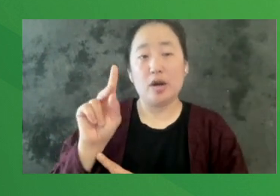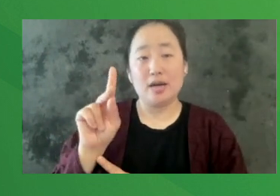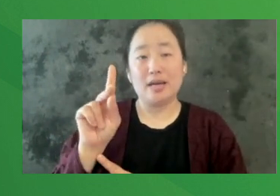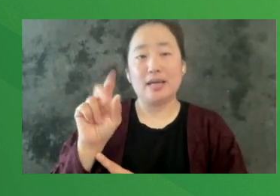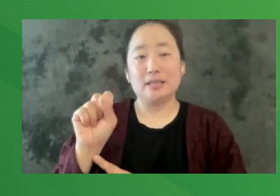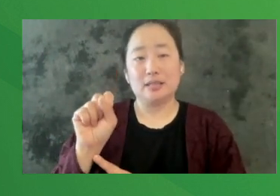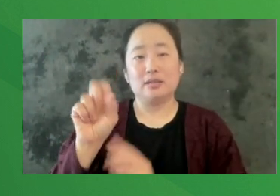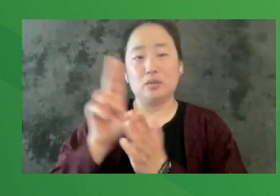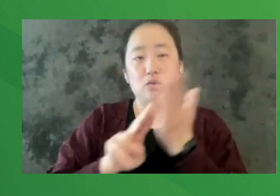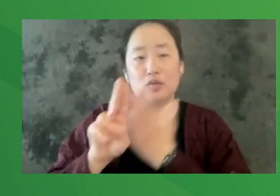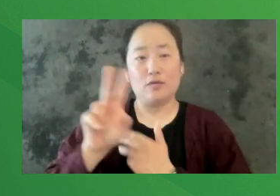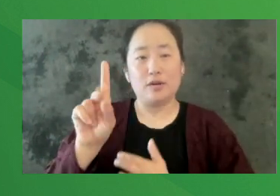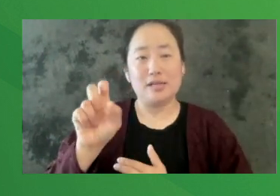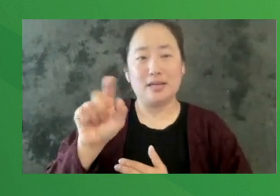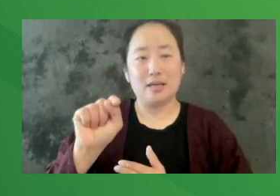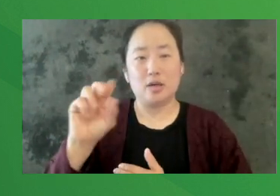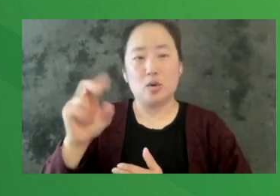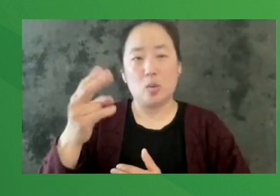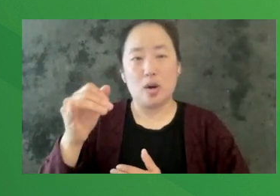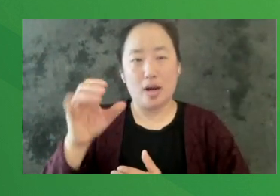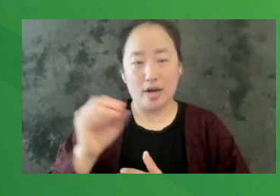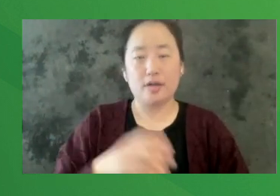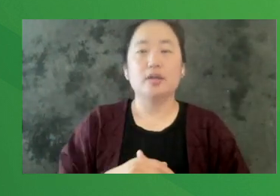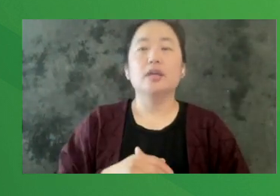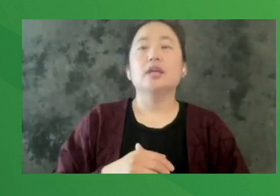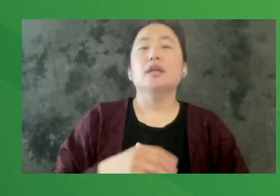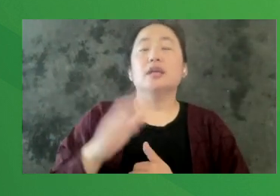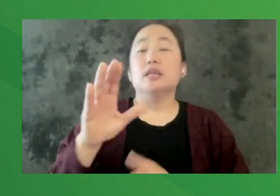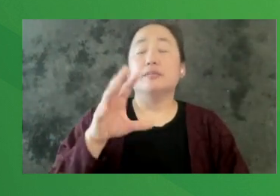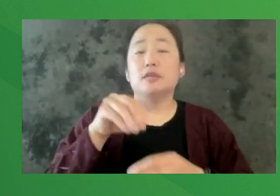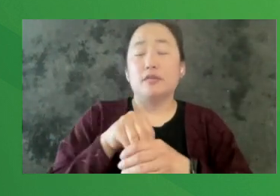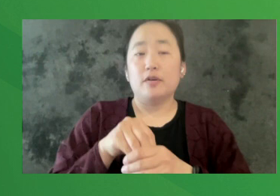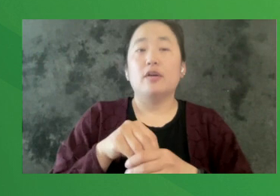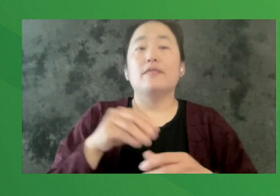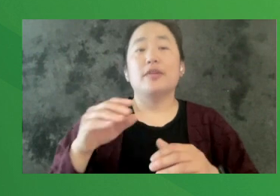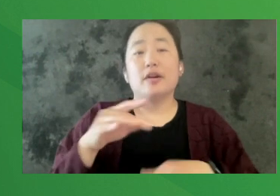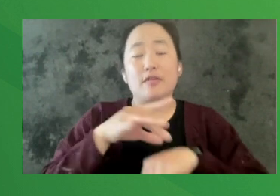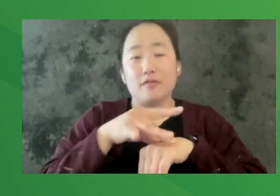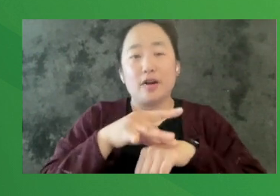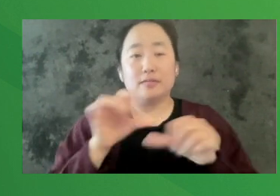co-chaired our environmental sustainability and education community within the National Council